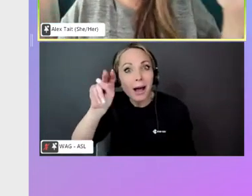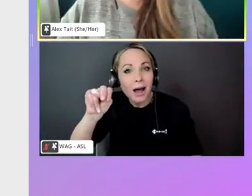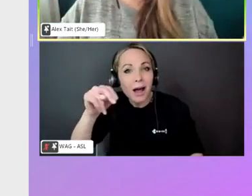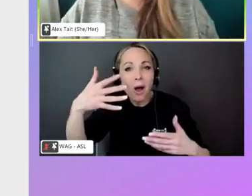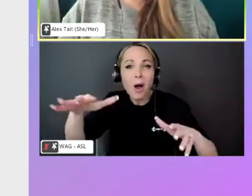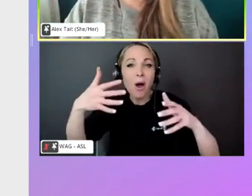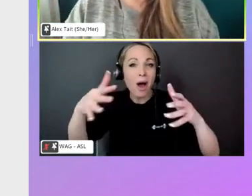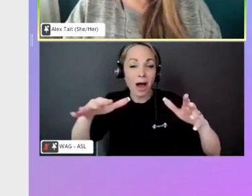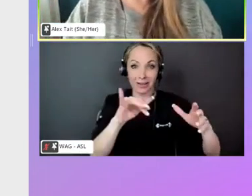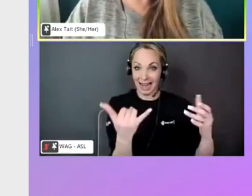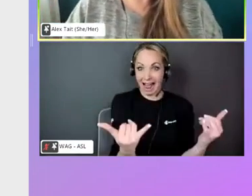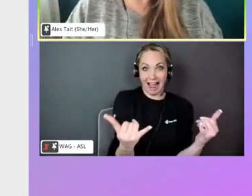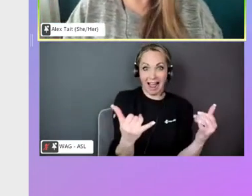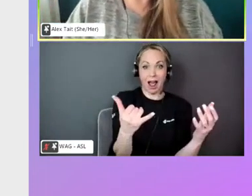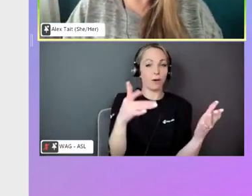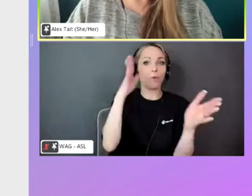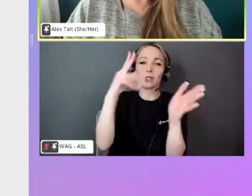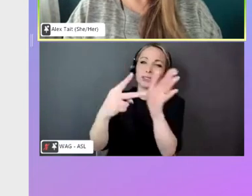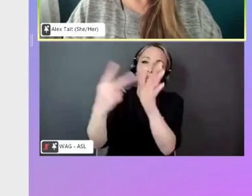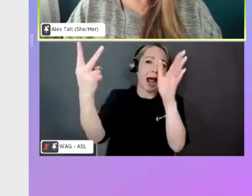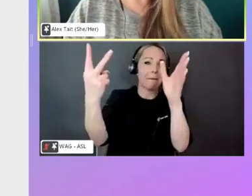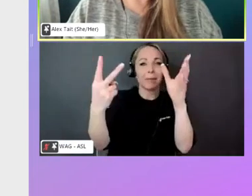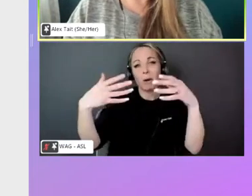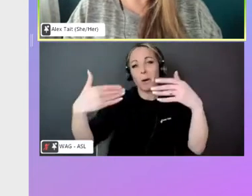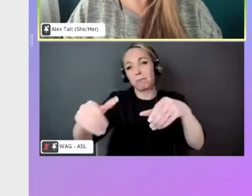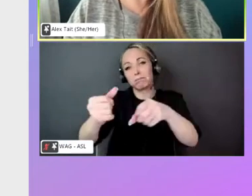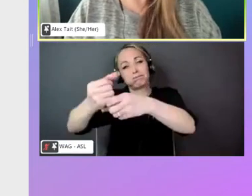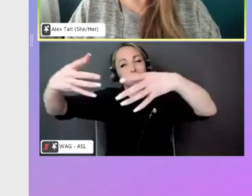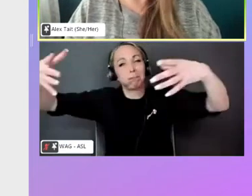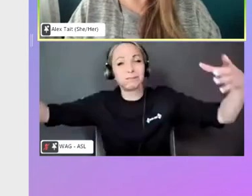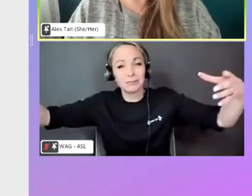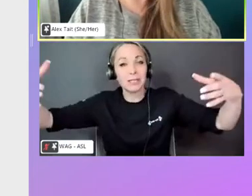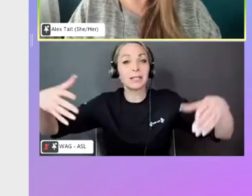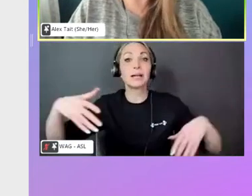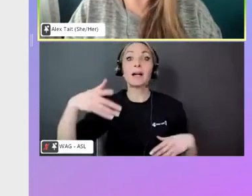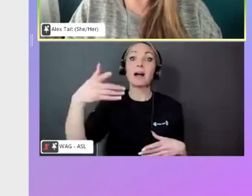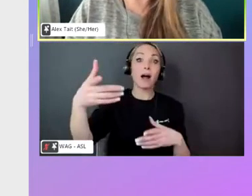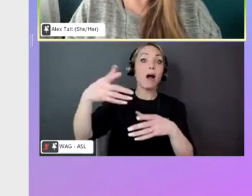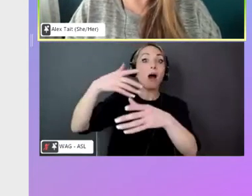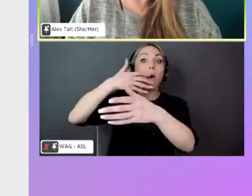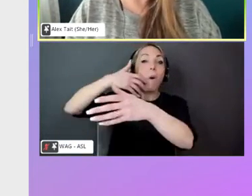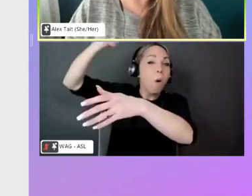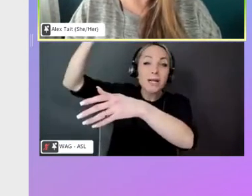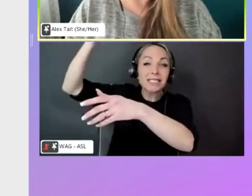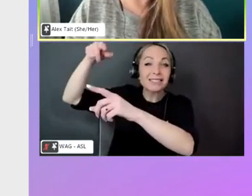aged 60 or over will reach 2.1 billion. Which is more than double. The oldest of the old,